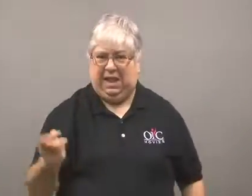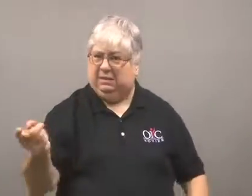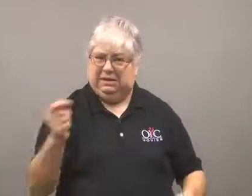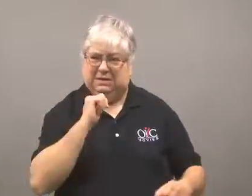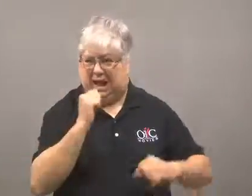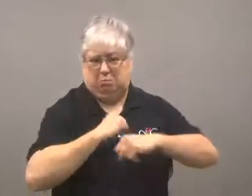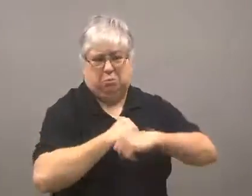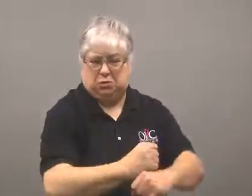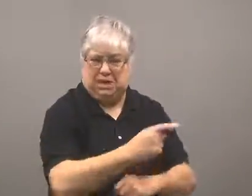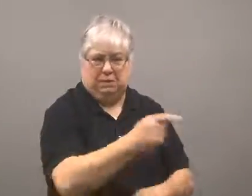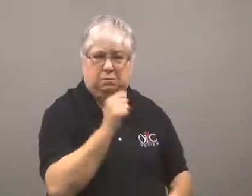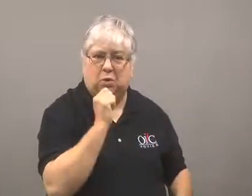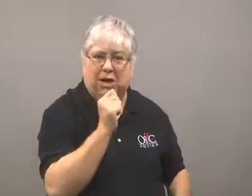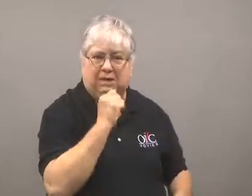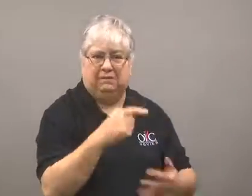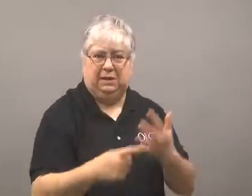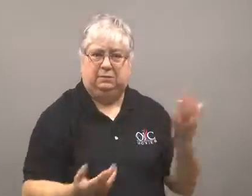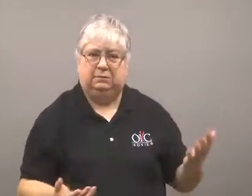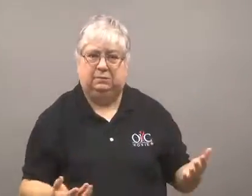It would not protect privacy rights.